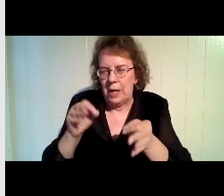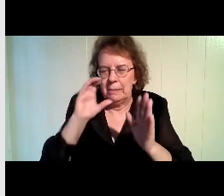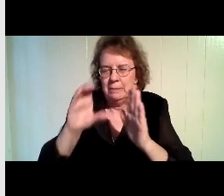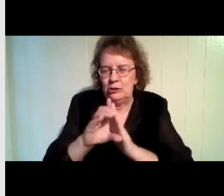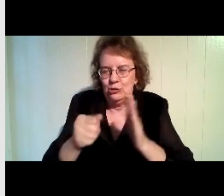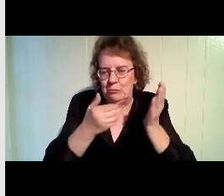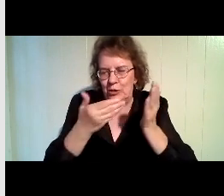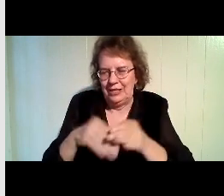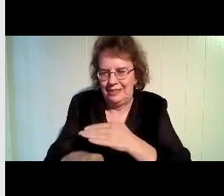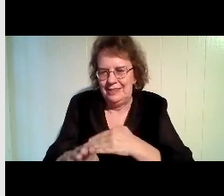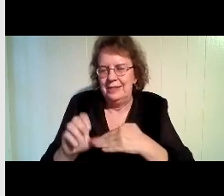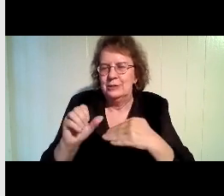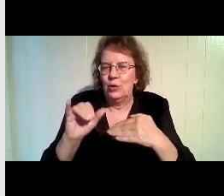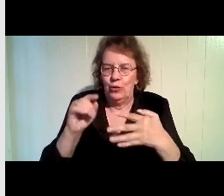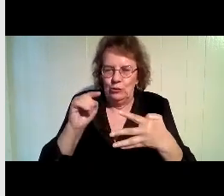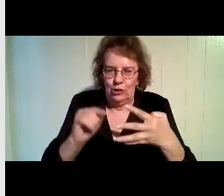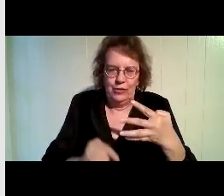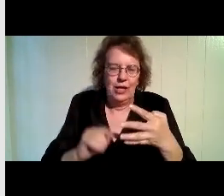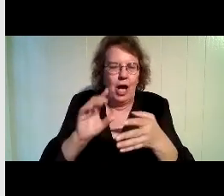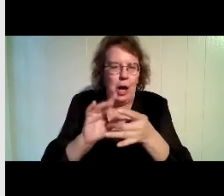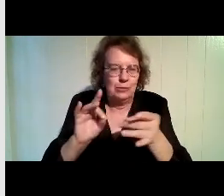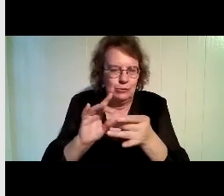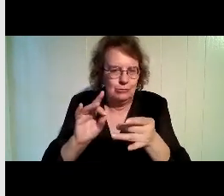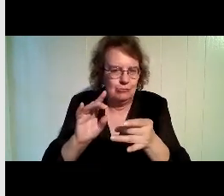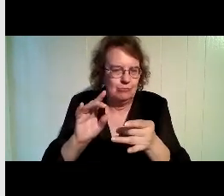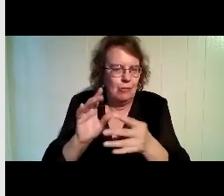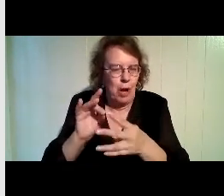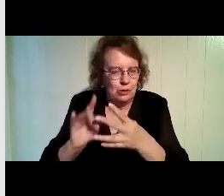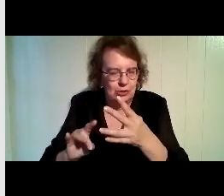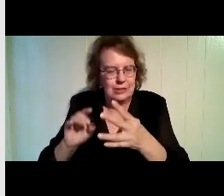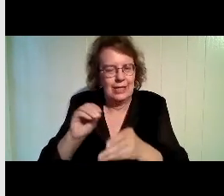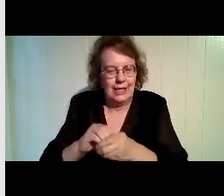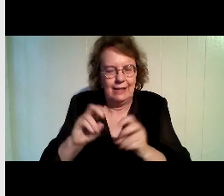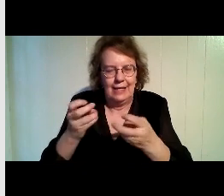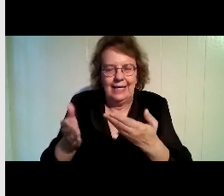So these are all the options that are in the ease of access panel for Power Point, so we can go ahead and close this.